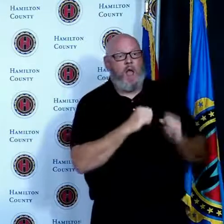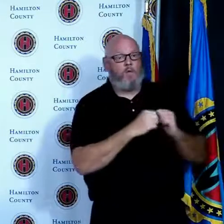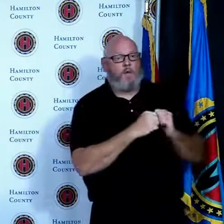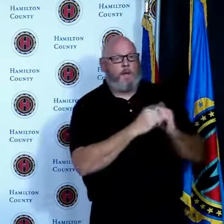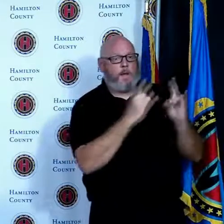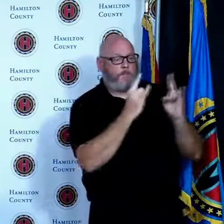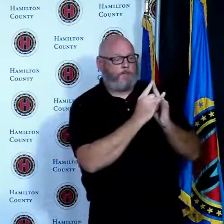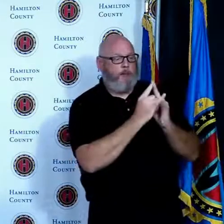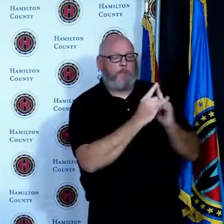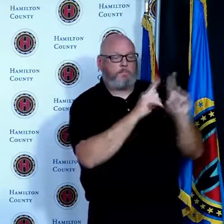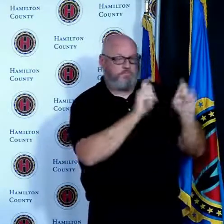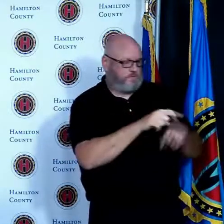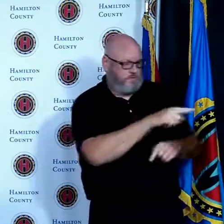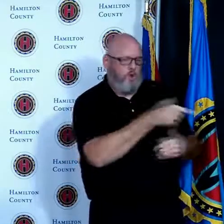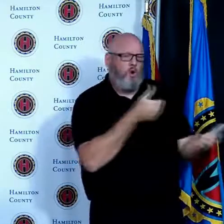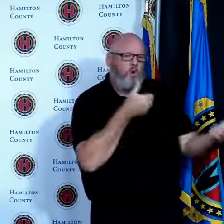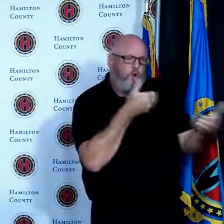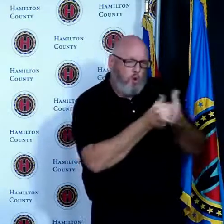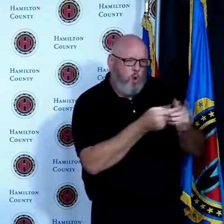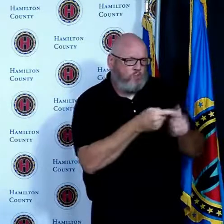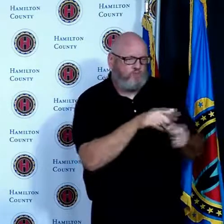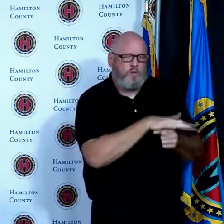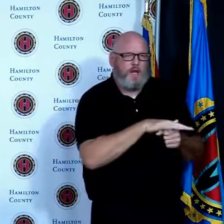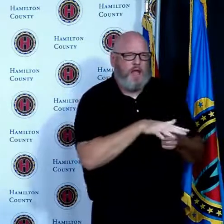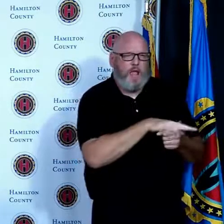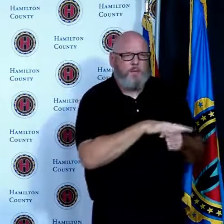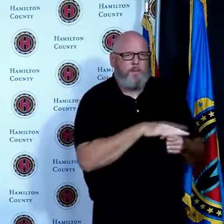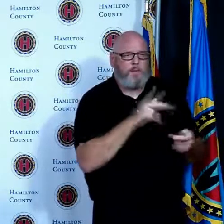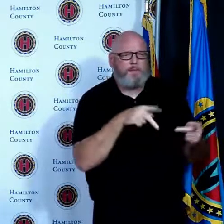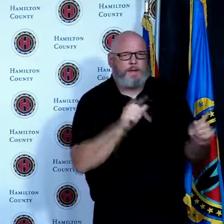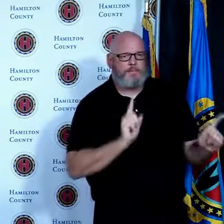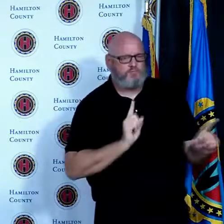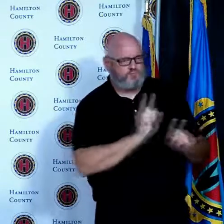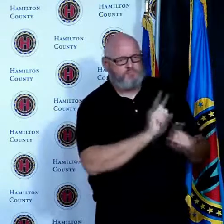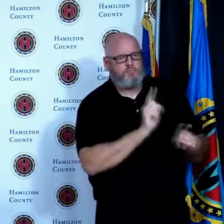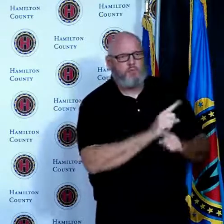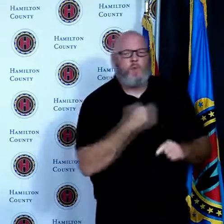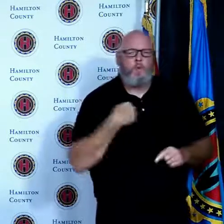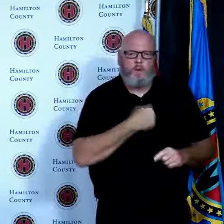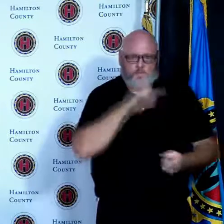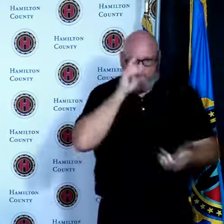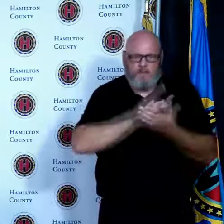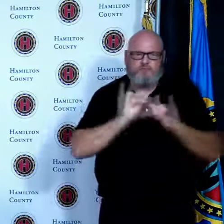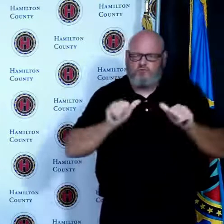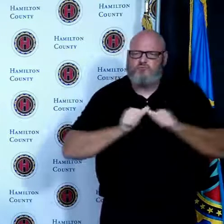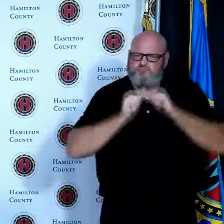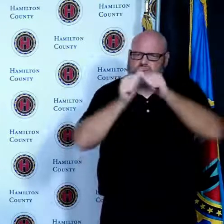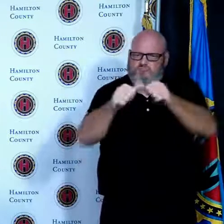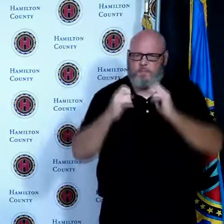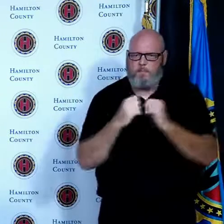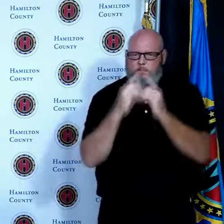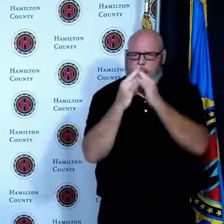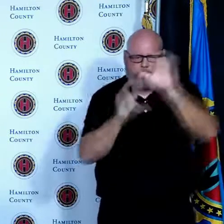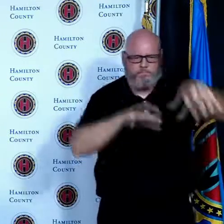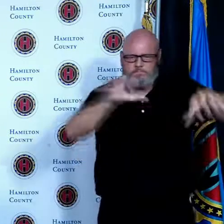continue to go down that route and do you feel that one one other question on this and then I got one for Greg as well